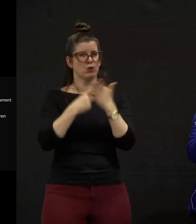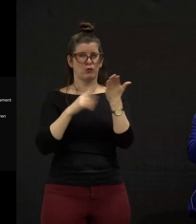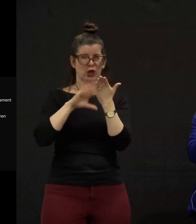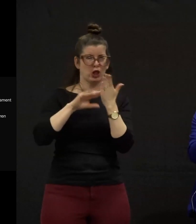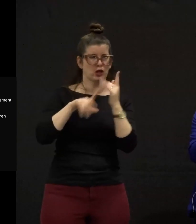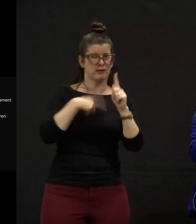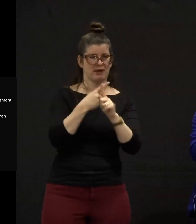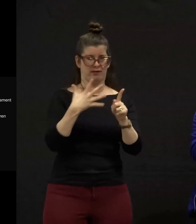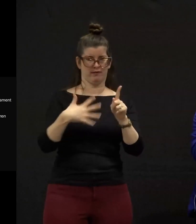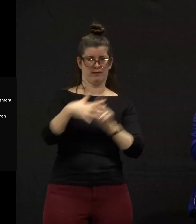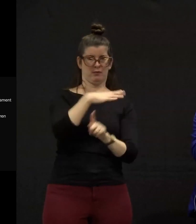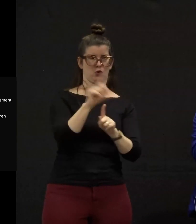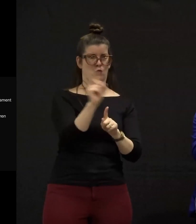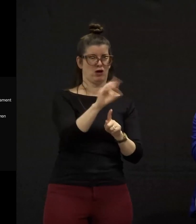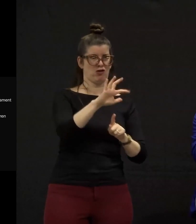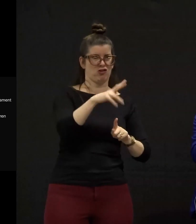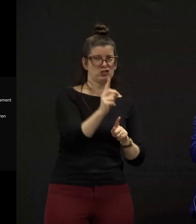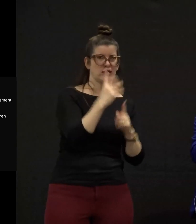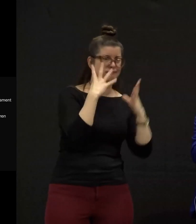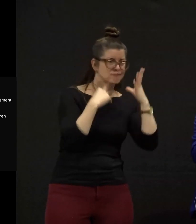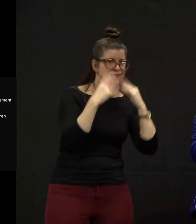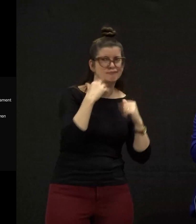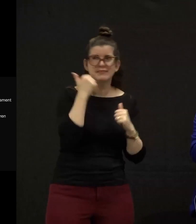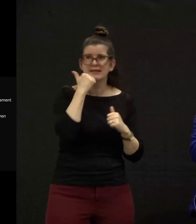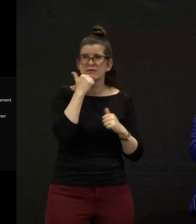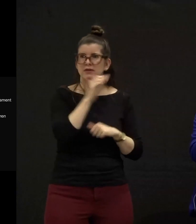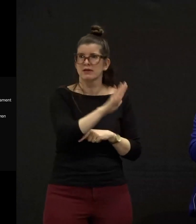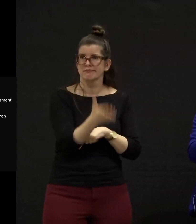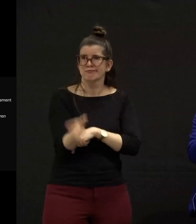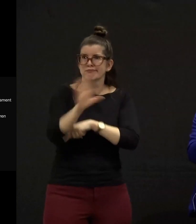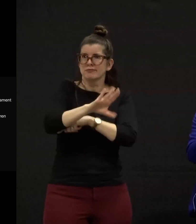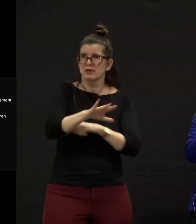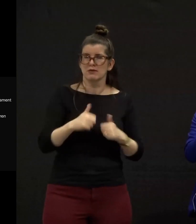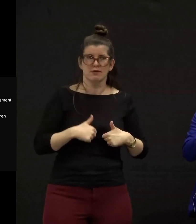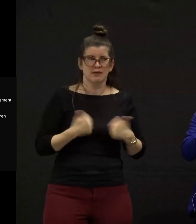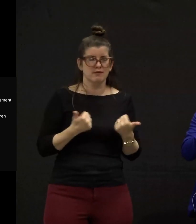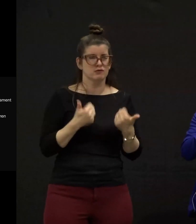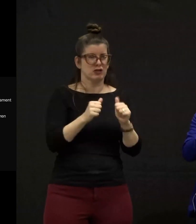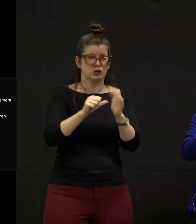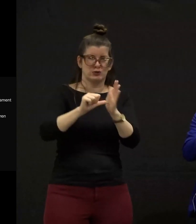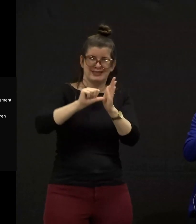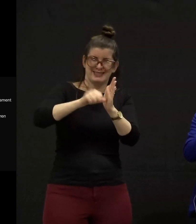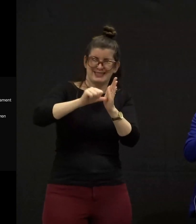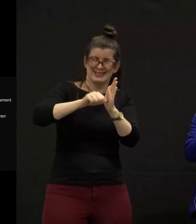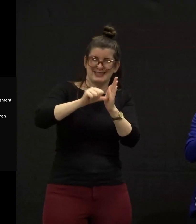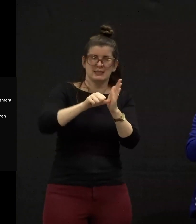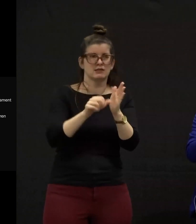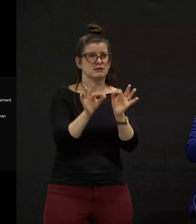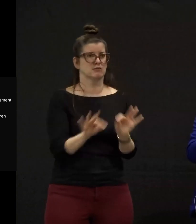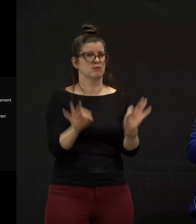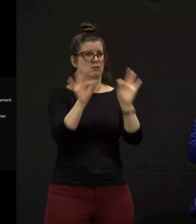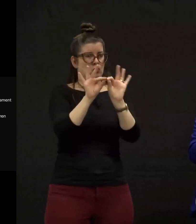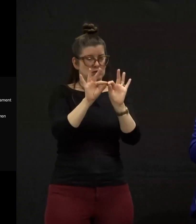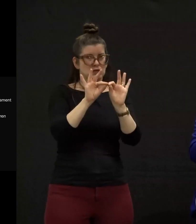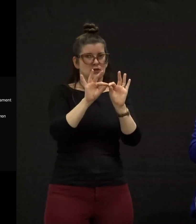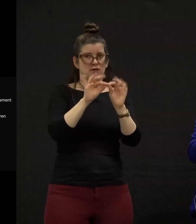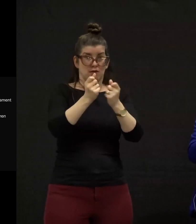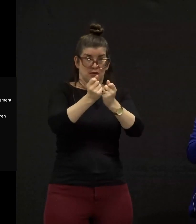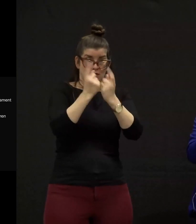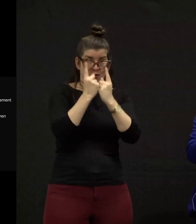that this child is in every day of their life. So we emphasize how important understanding those environments is